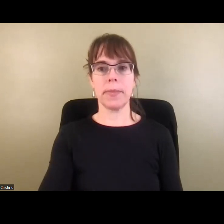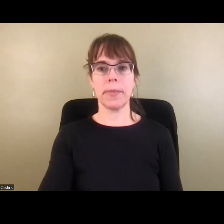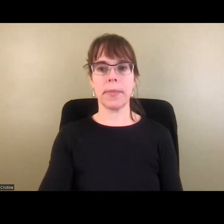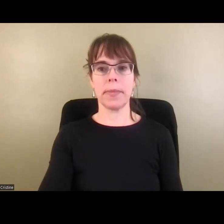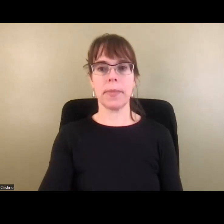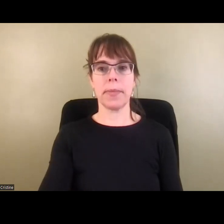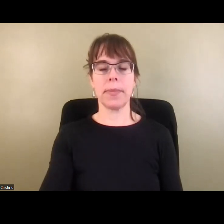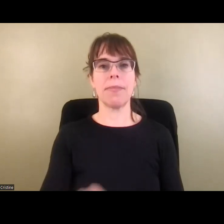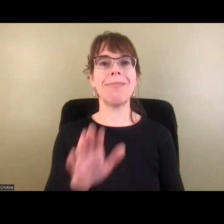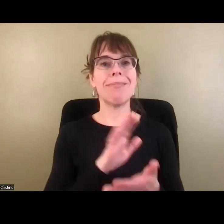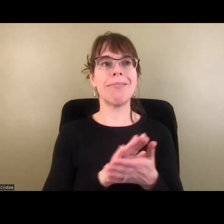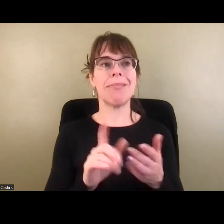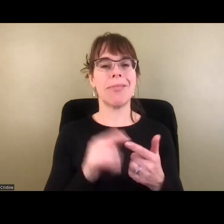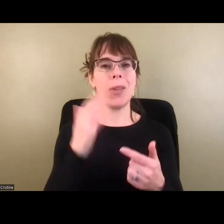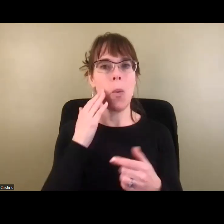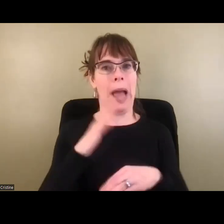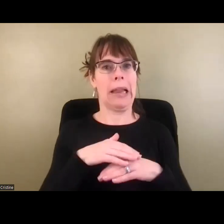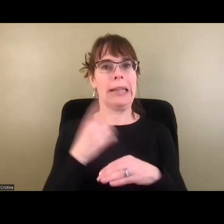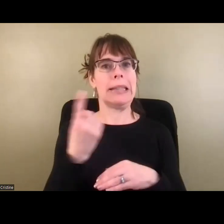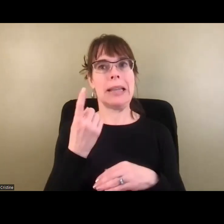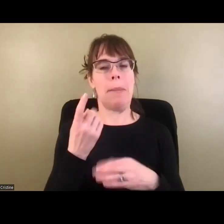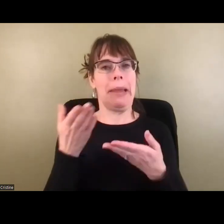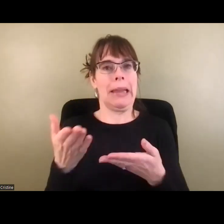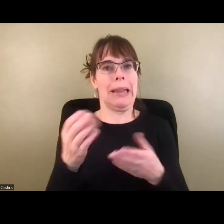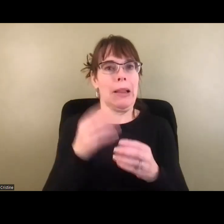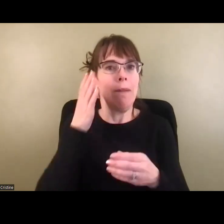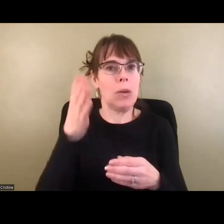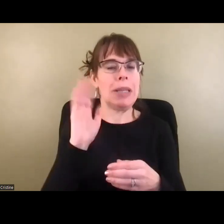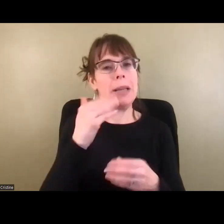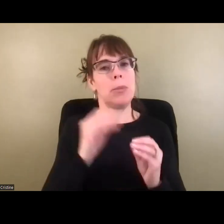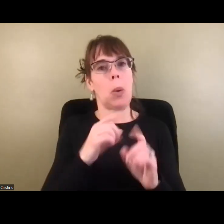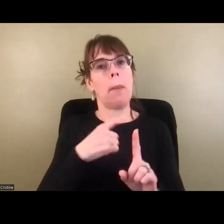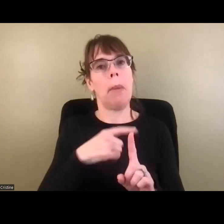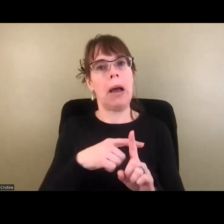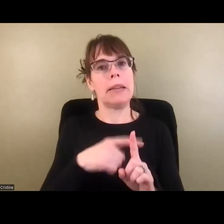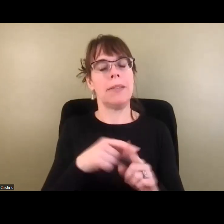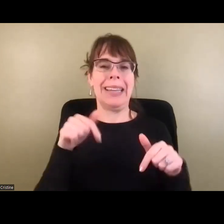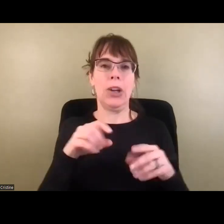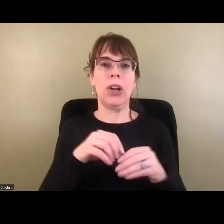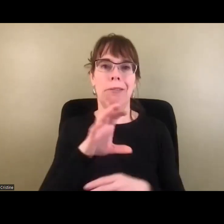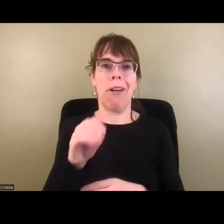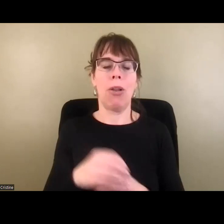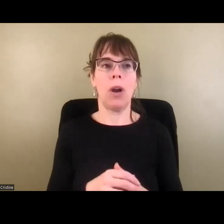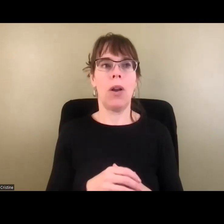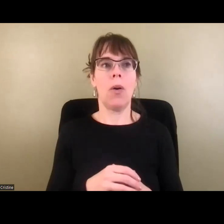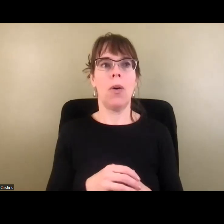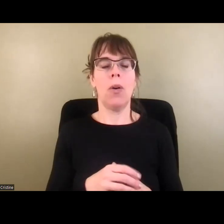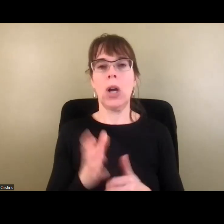It's great to know that there's at least something on the horizon that seems a little more positive, at least here in Colorado. And the work is ongoing.